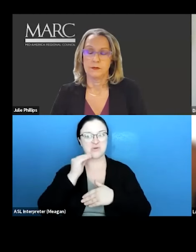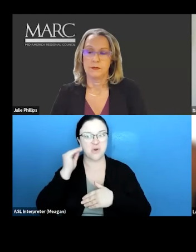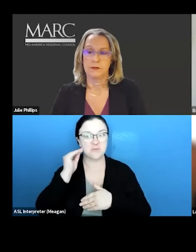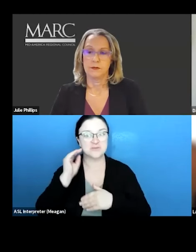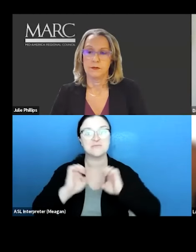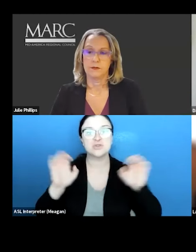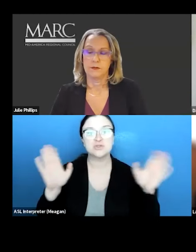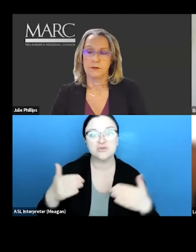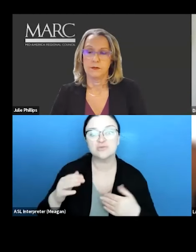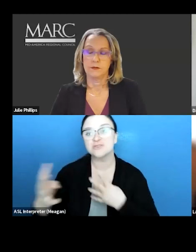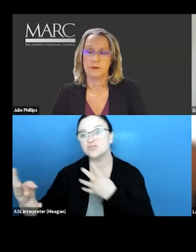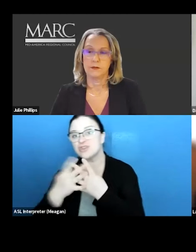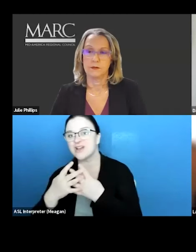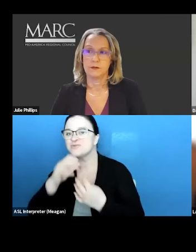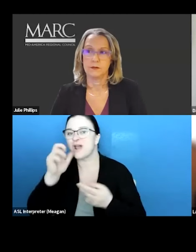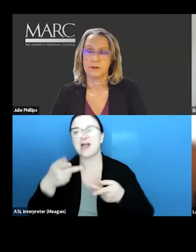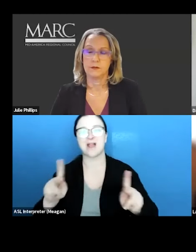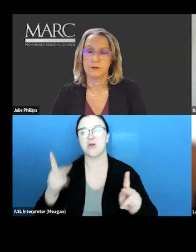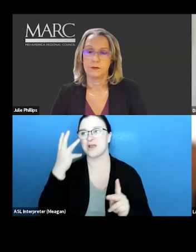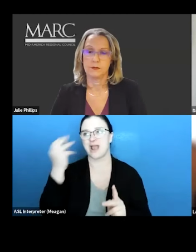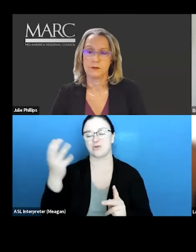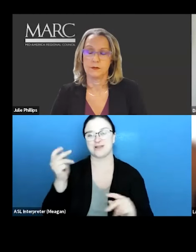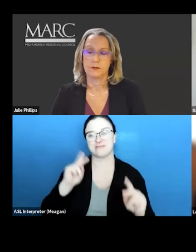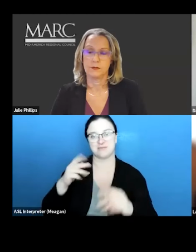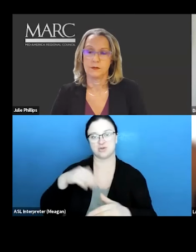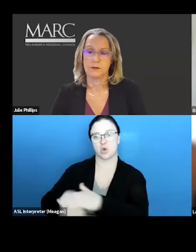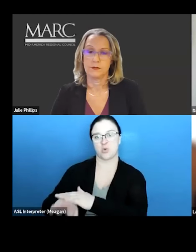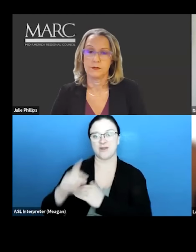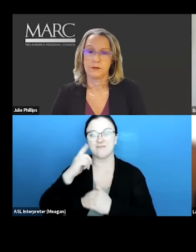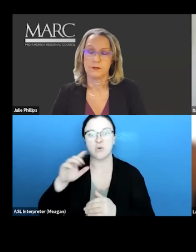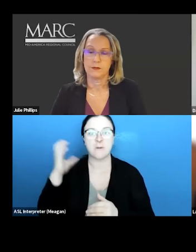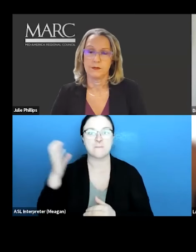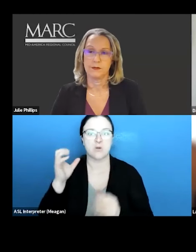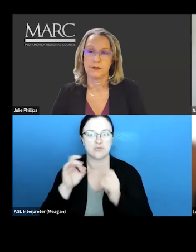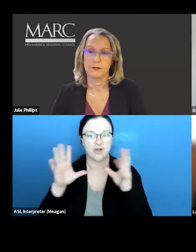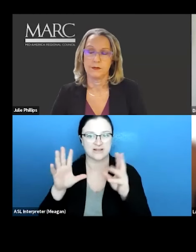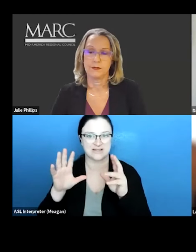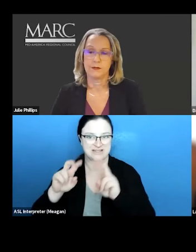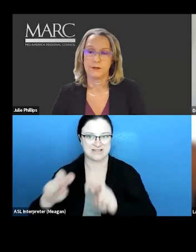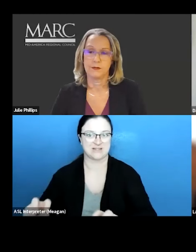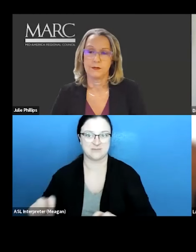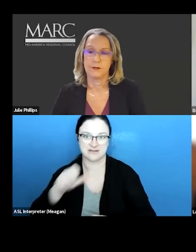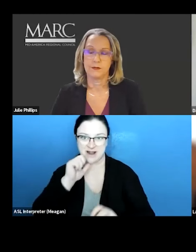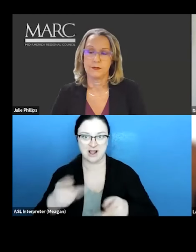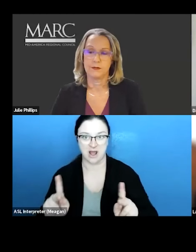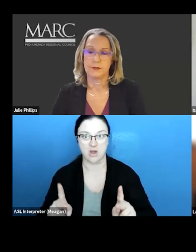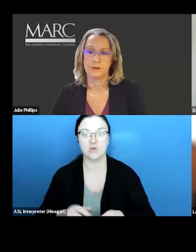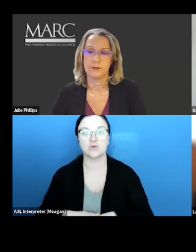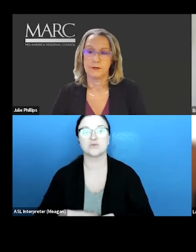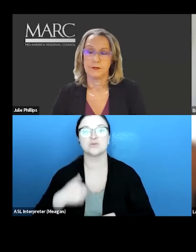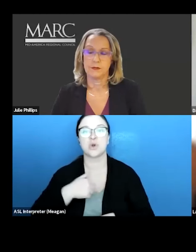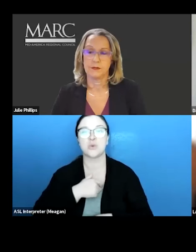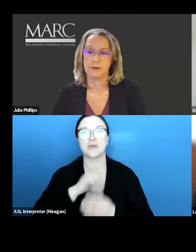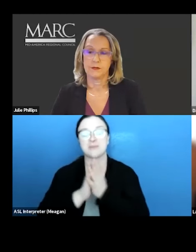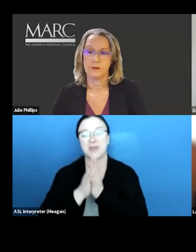were not allowing outside staff in to do mobile crisis assessments. And so we got creative, we worked with our providers,